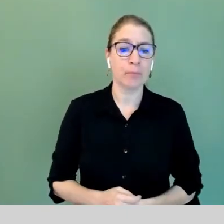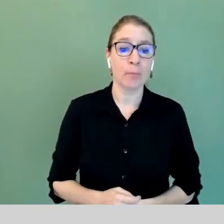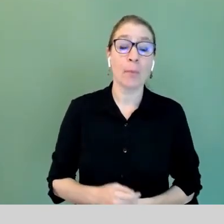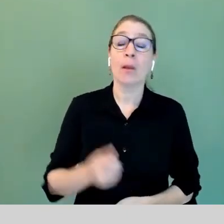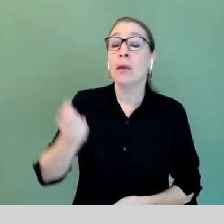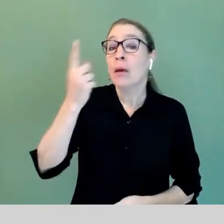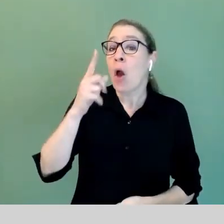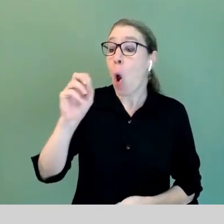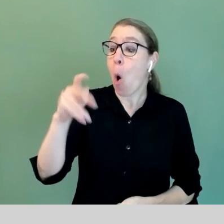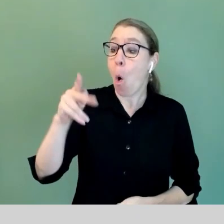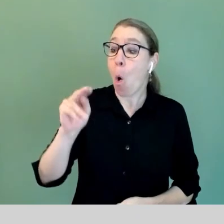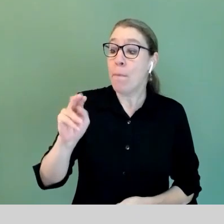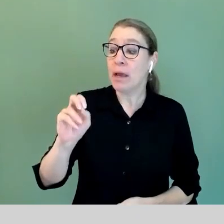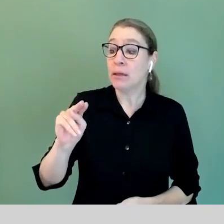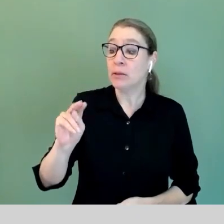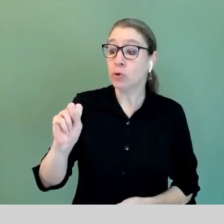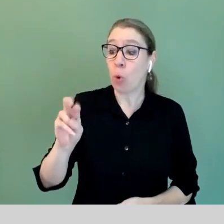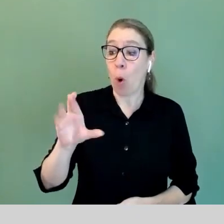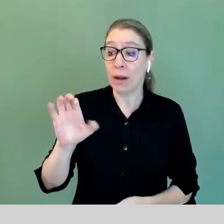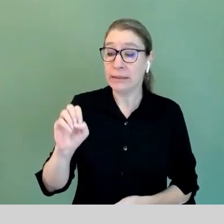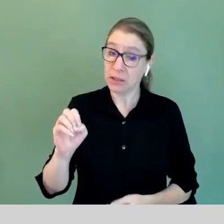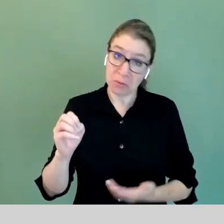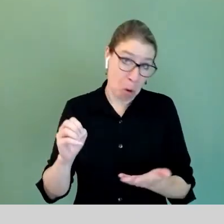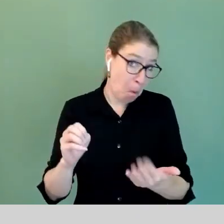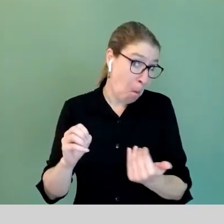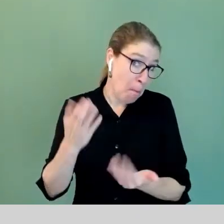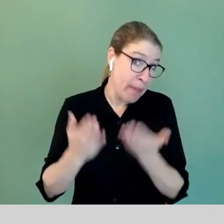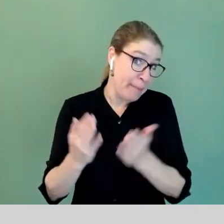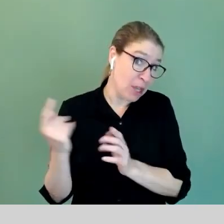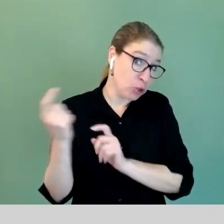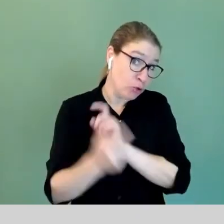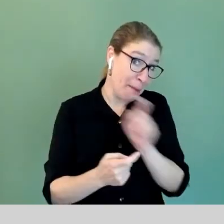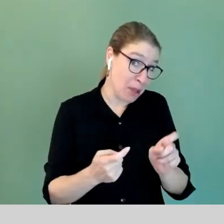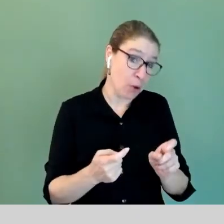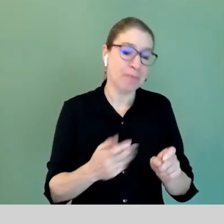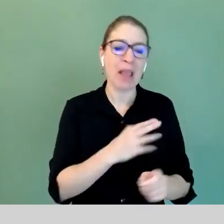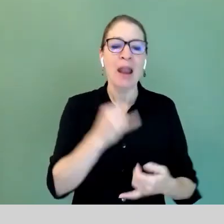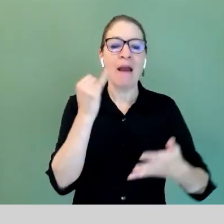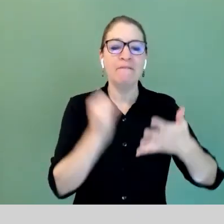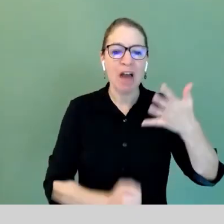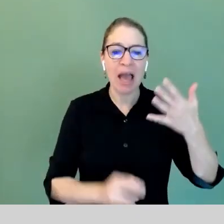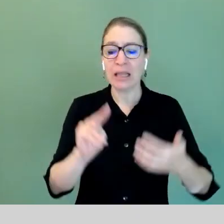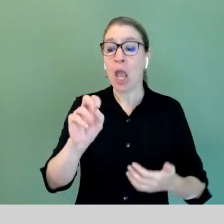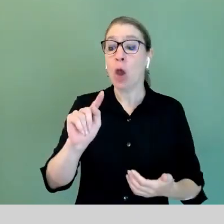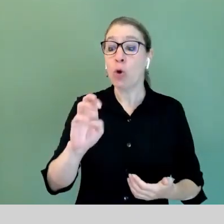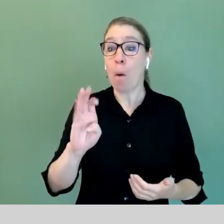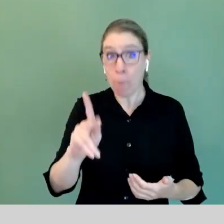They're open source, so you might want to contribute. And finally, the notebook with all the demos